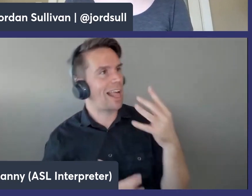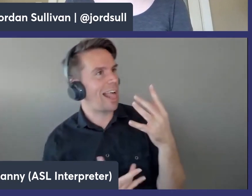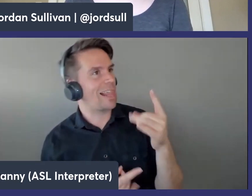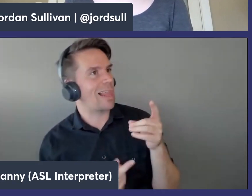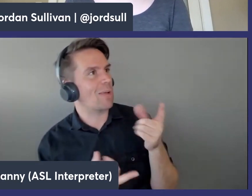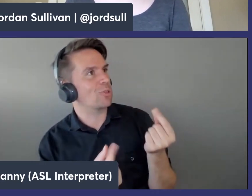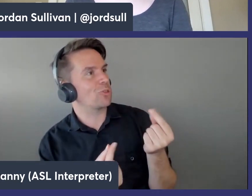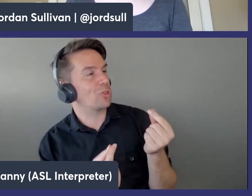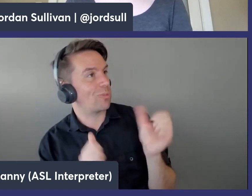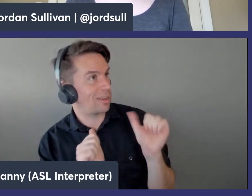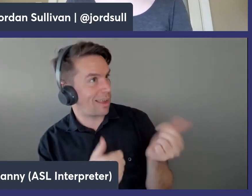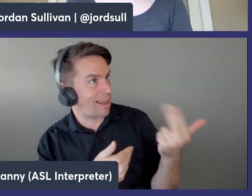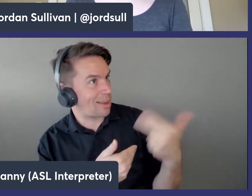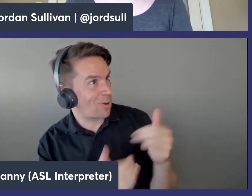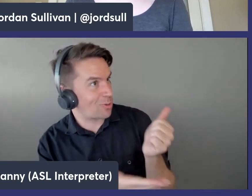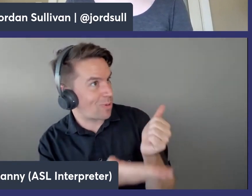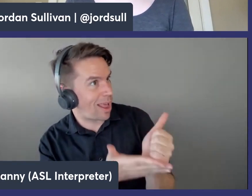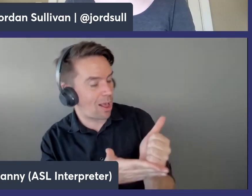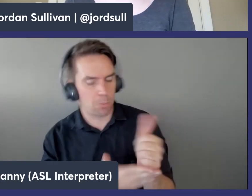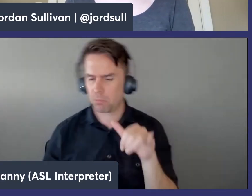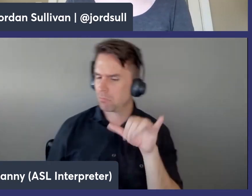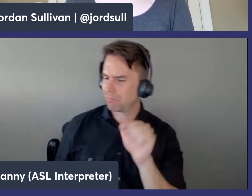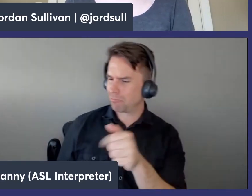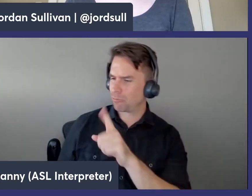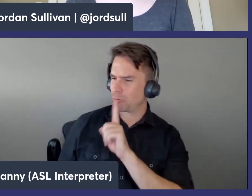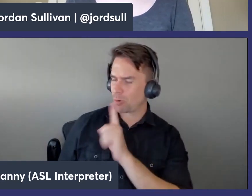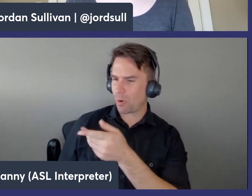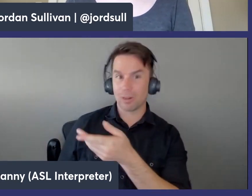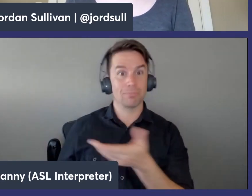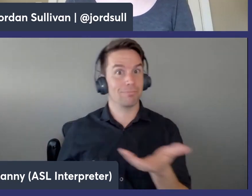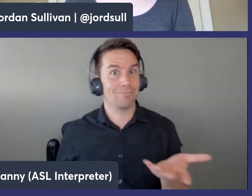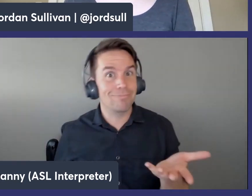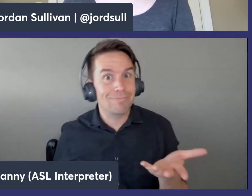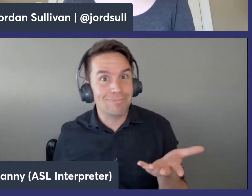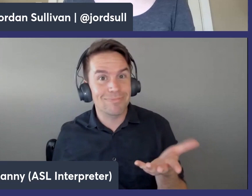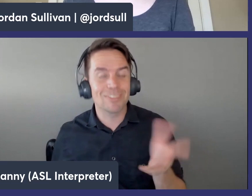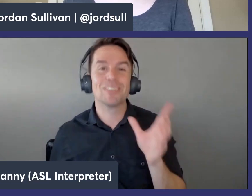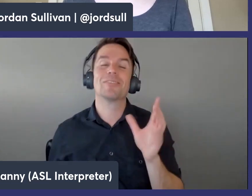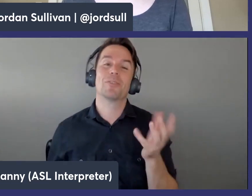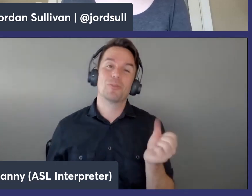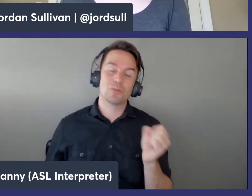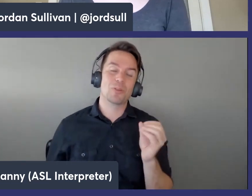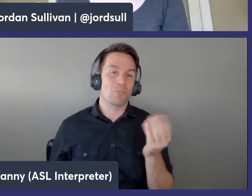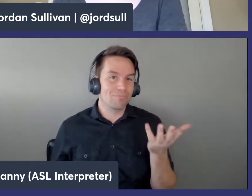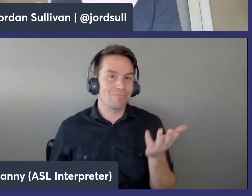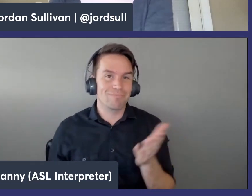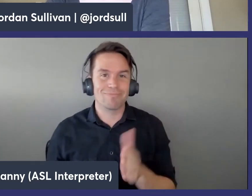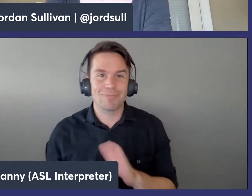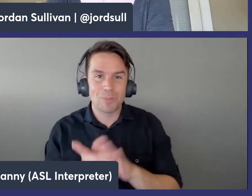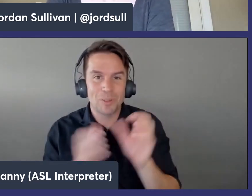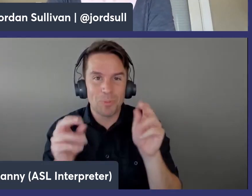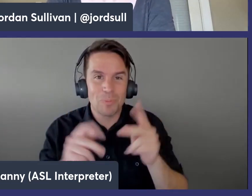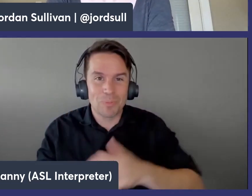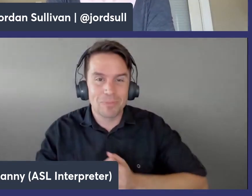And so, there's definitely a silver lining to my failure story. (chuckle) Well, we're glad to have you here. Yeah. - Yeah, thank you.